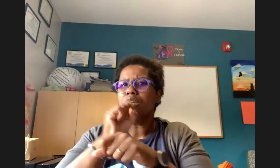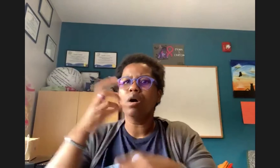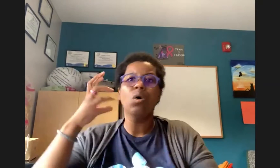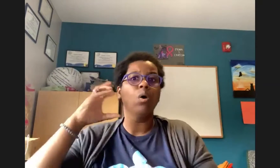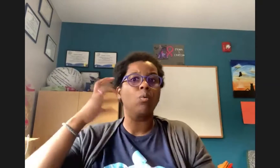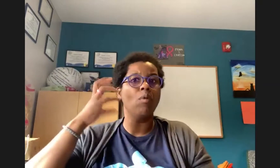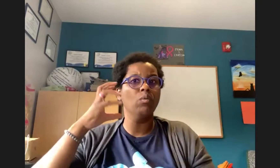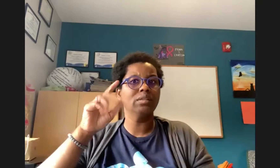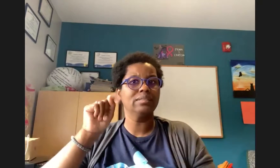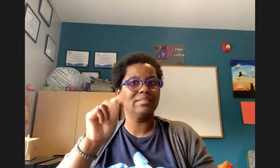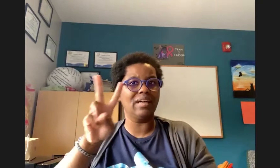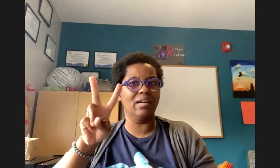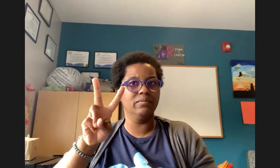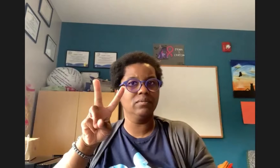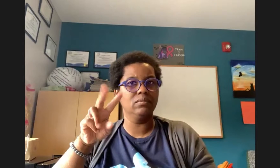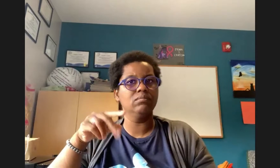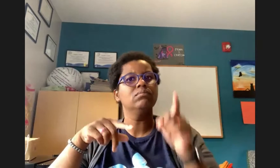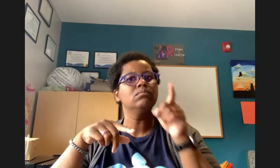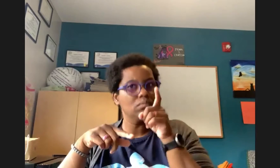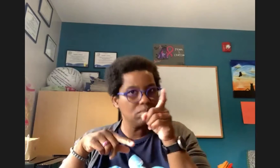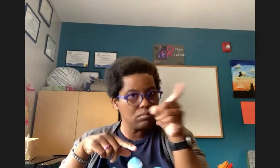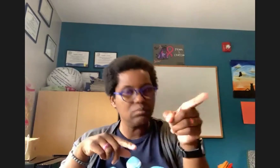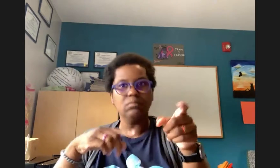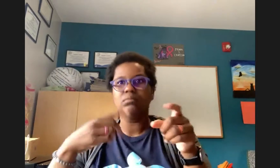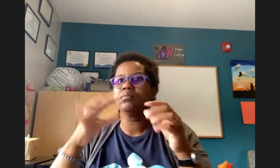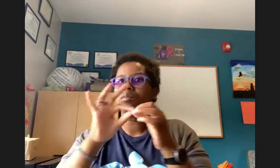Someone suggested the radio-television program.